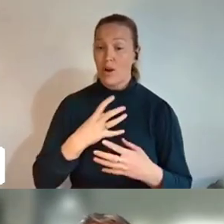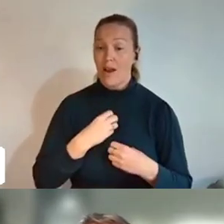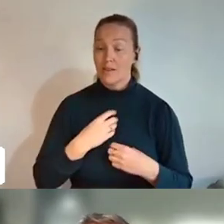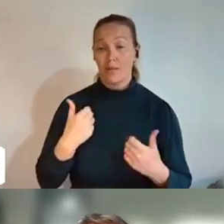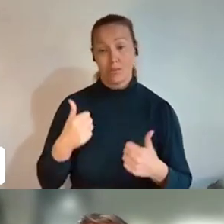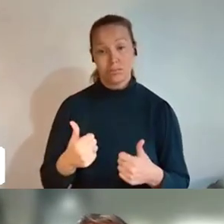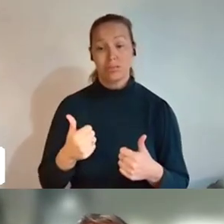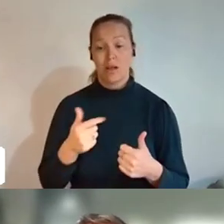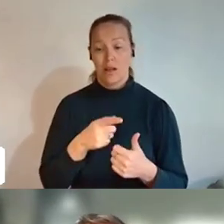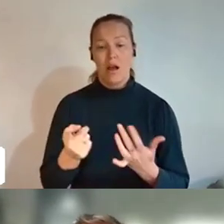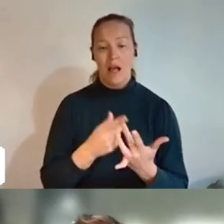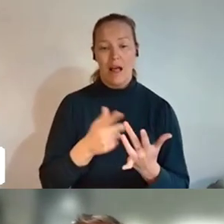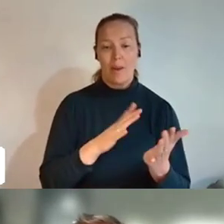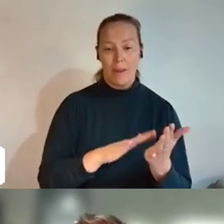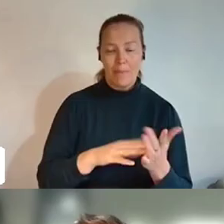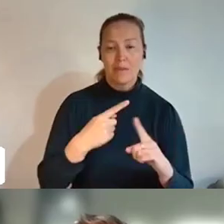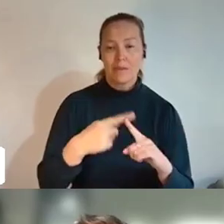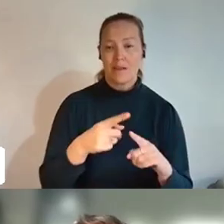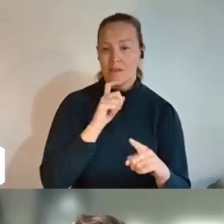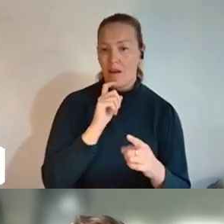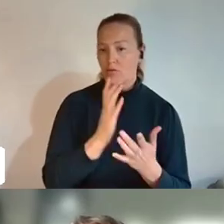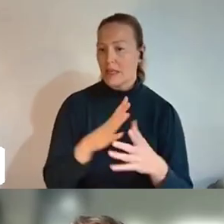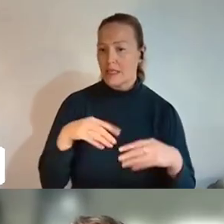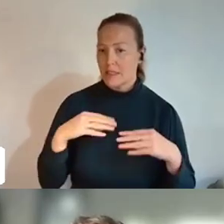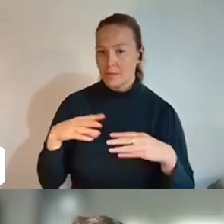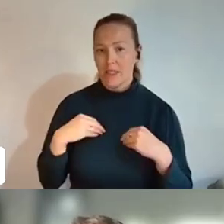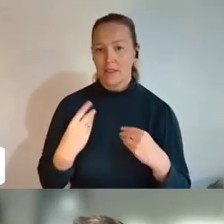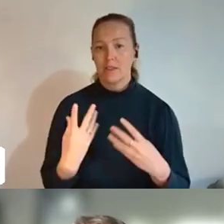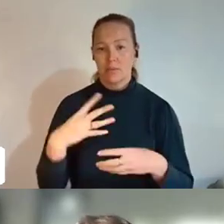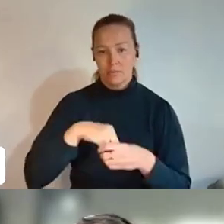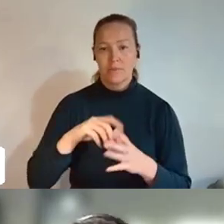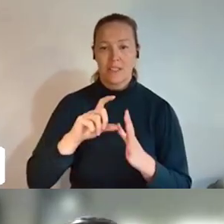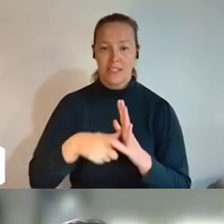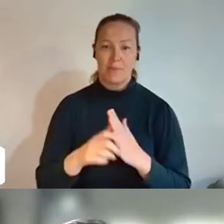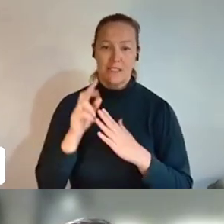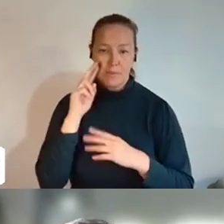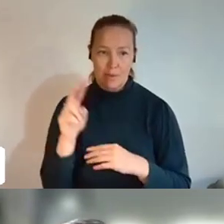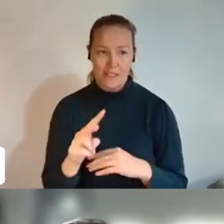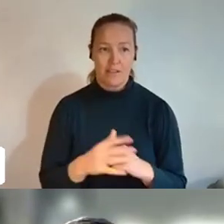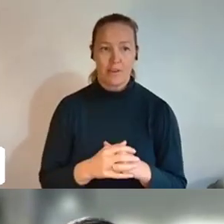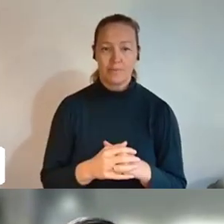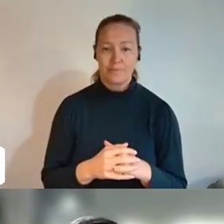and staff and organisations have been to embrace a disability lens and take a closer look where there